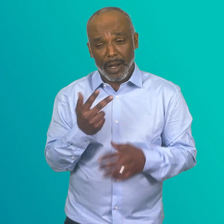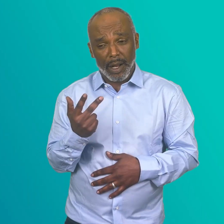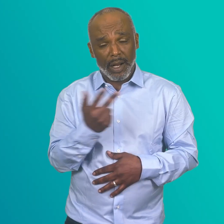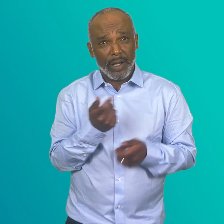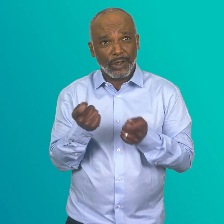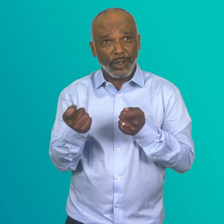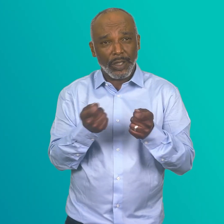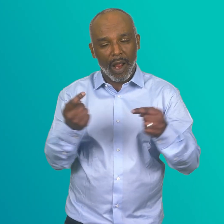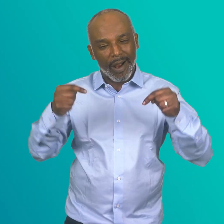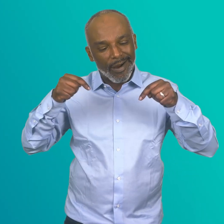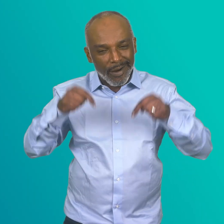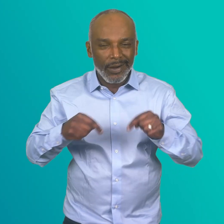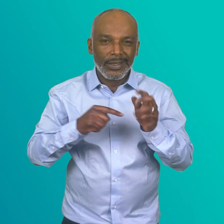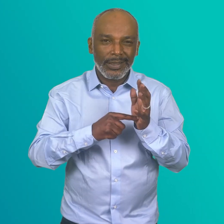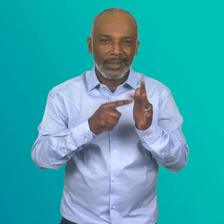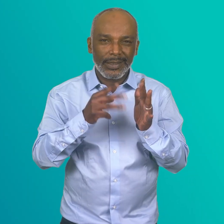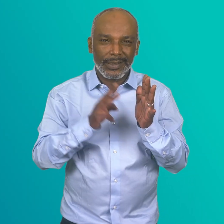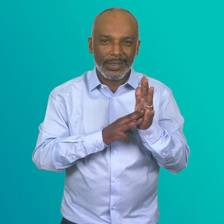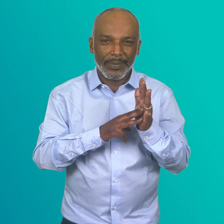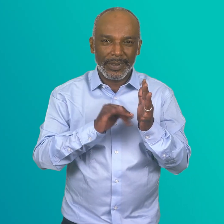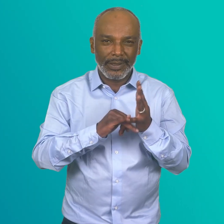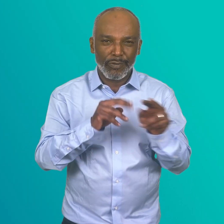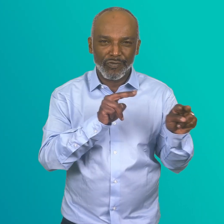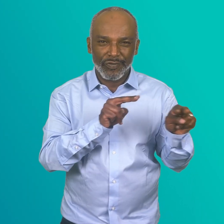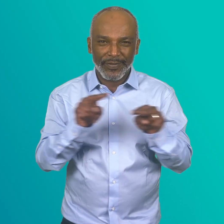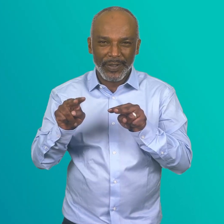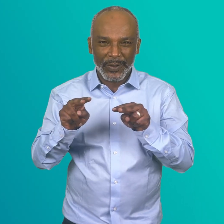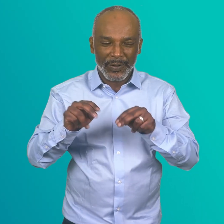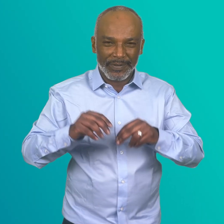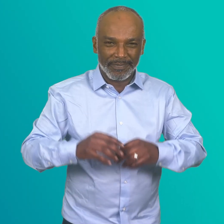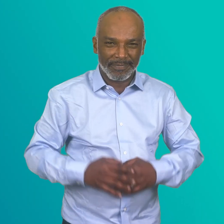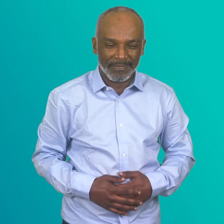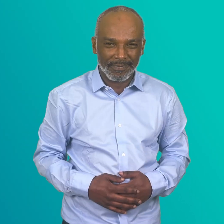Co-chairs of the Timms Review